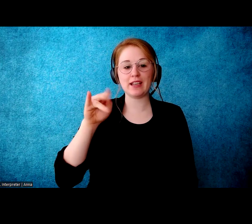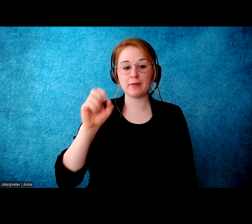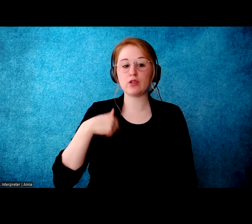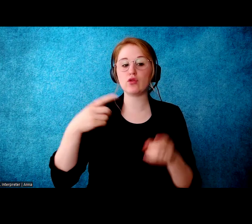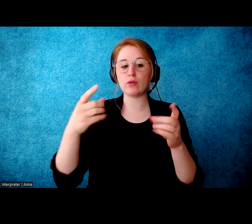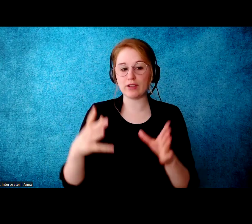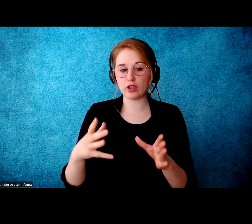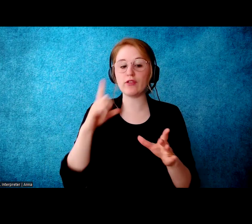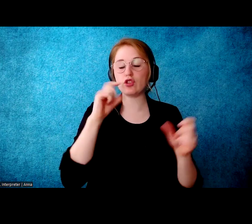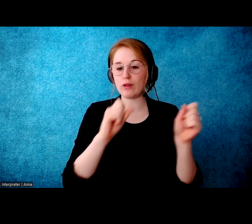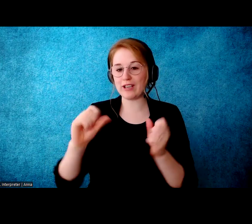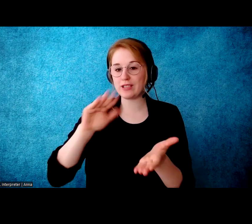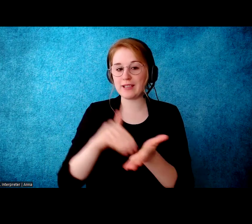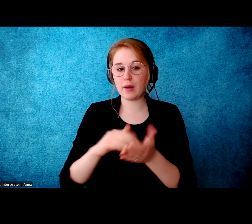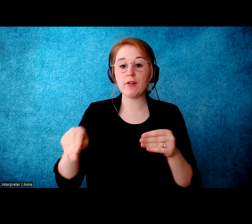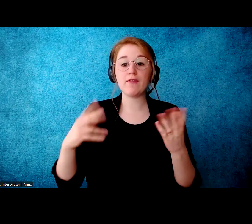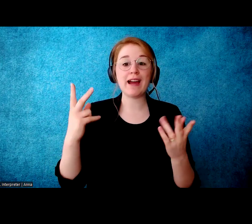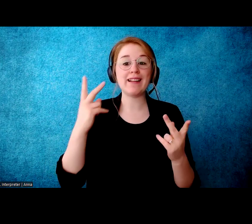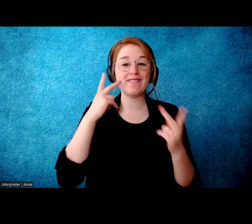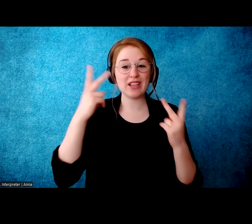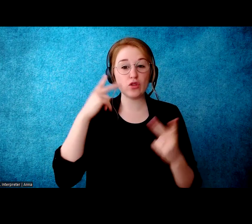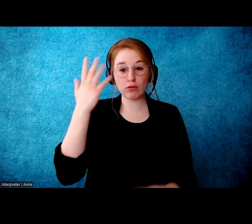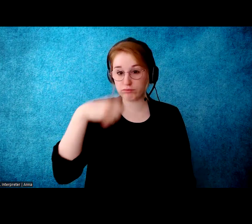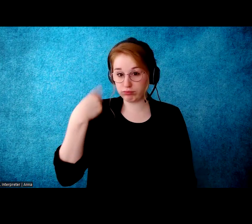to offer a visual description of myself in this virtual environment.